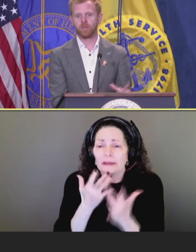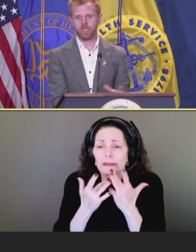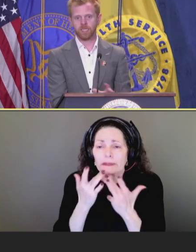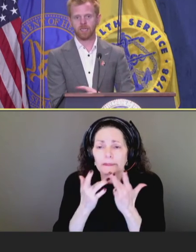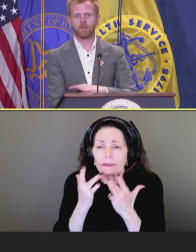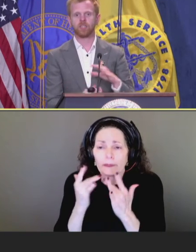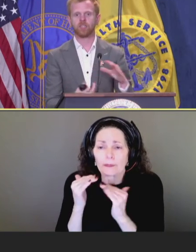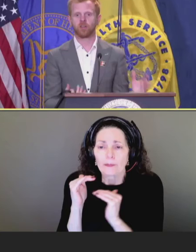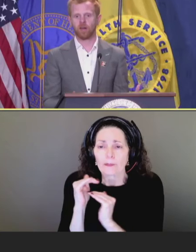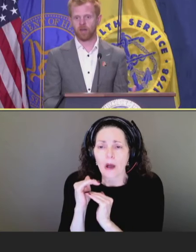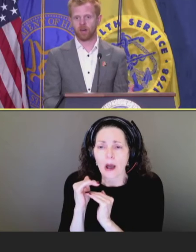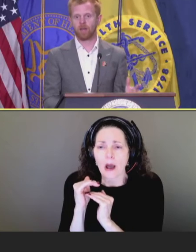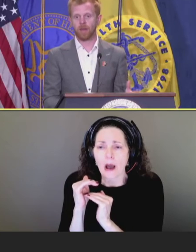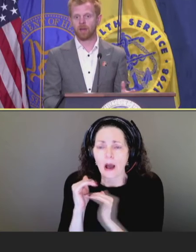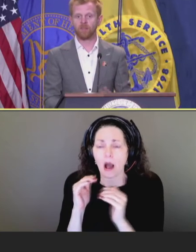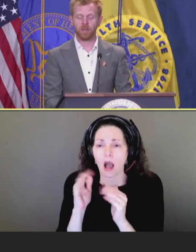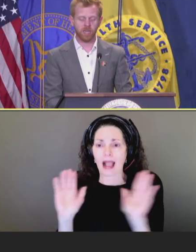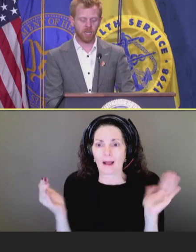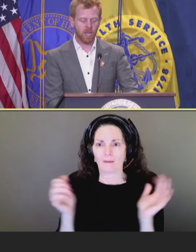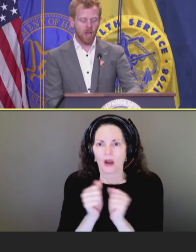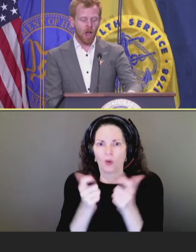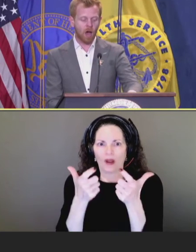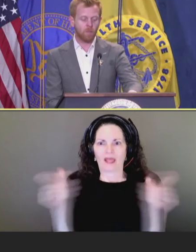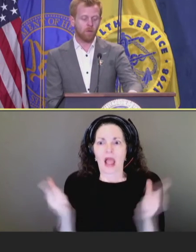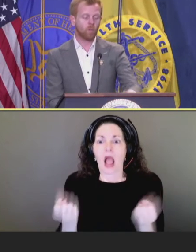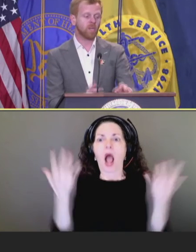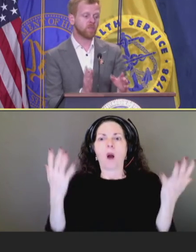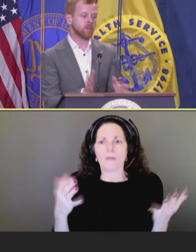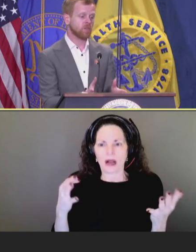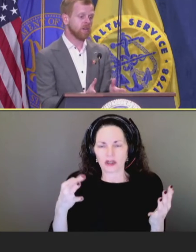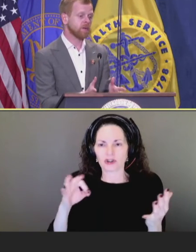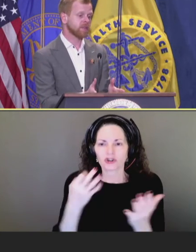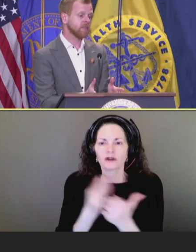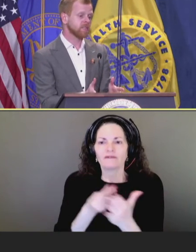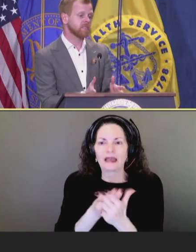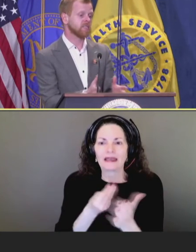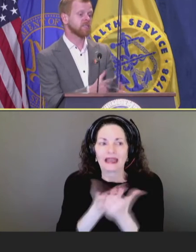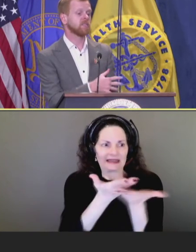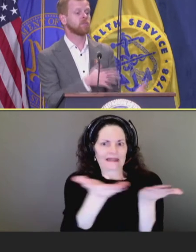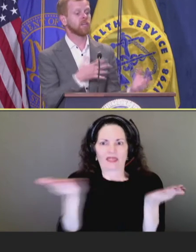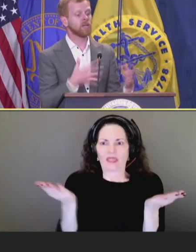piece compared to the greater amount of funding. But what has been great about this is, is because